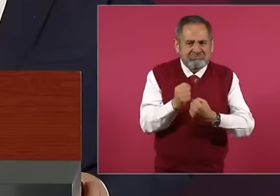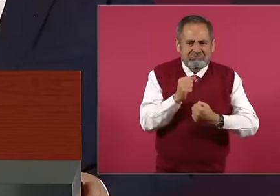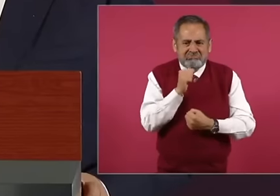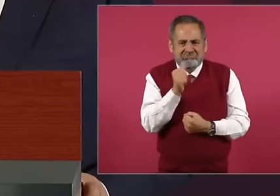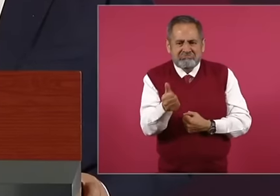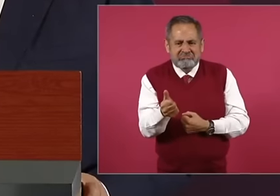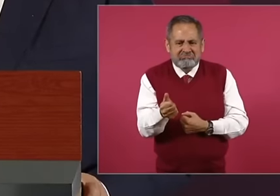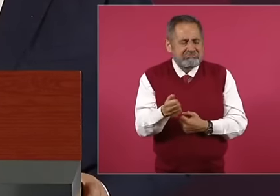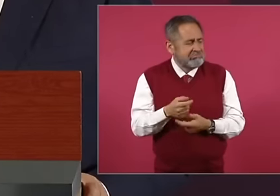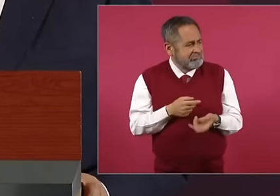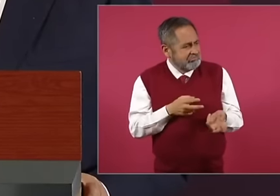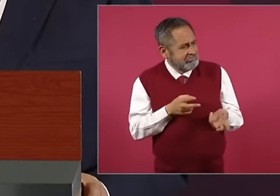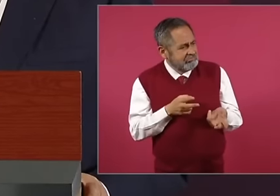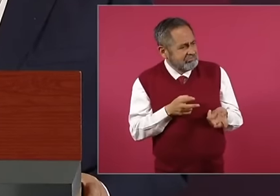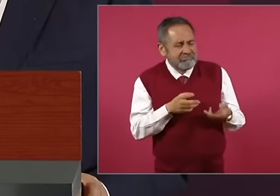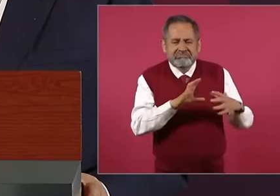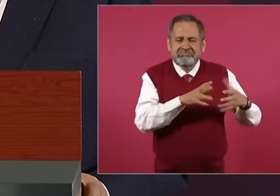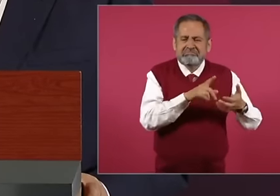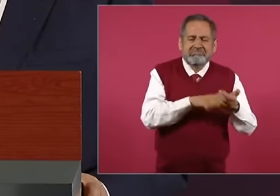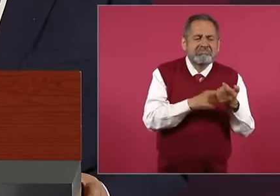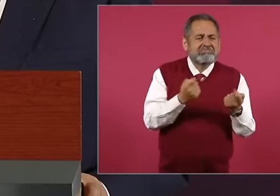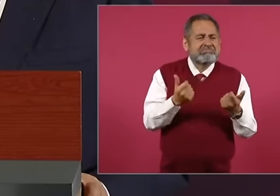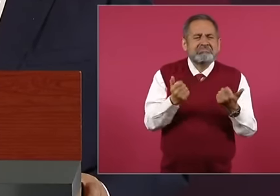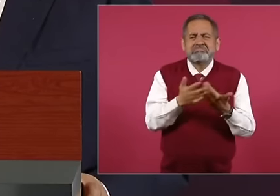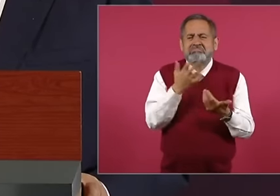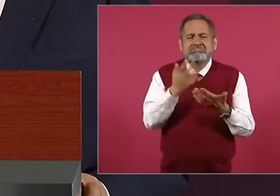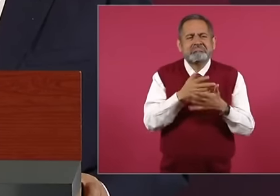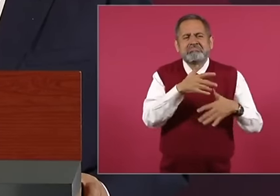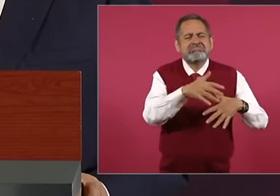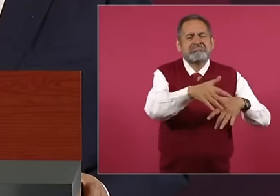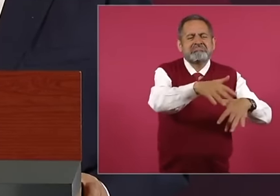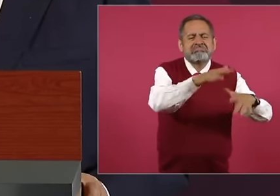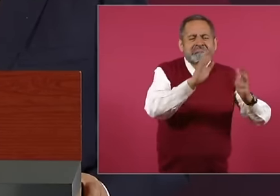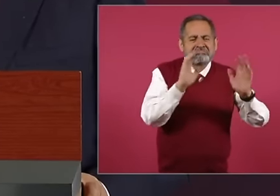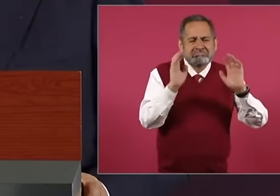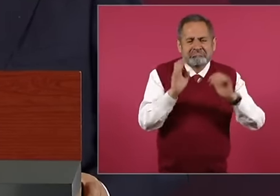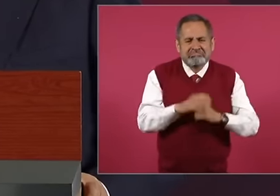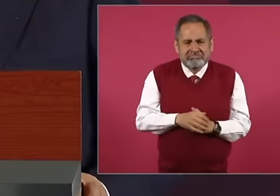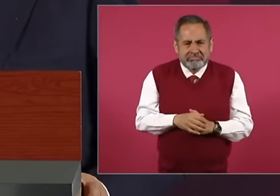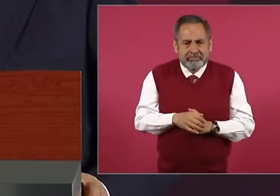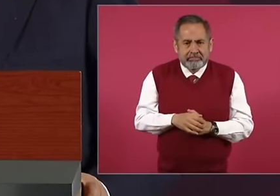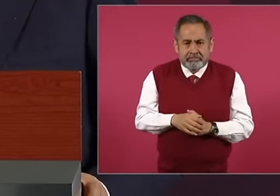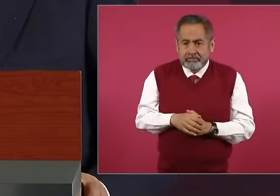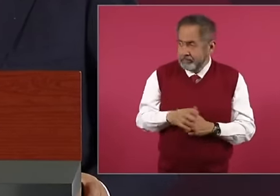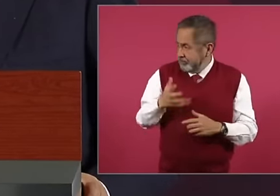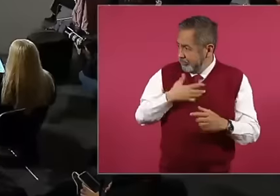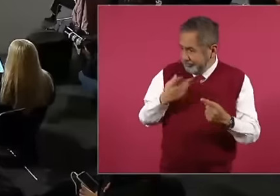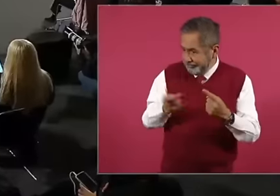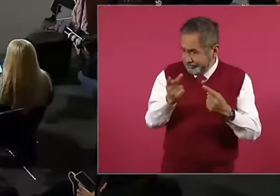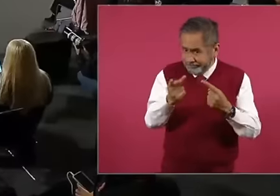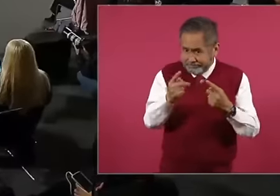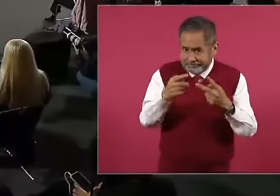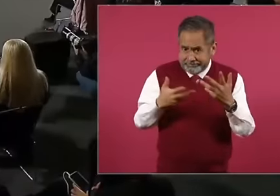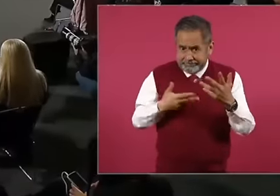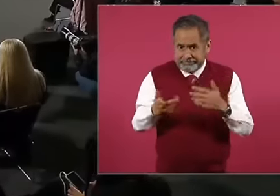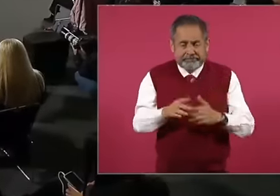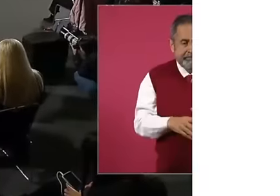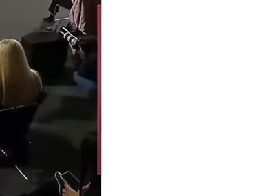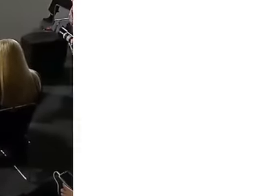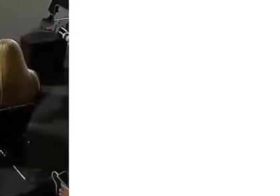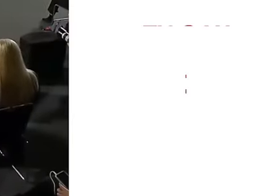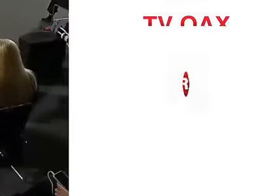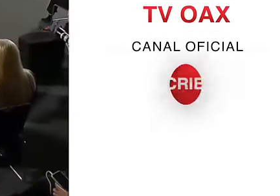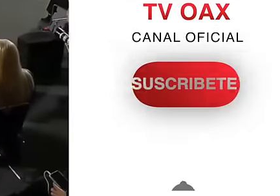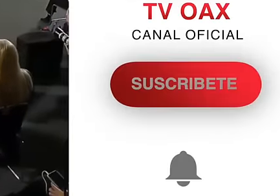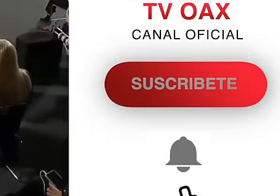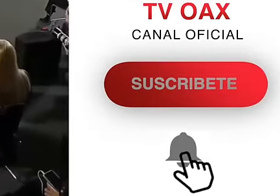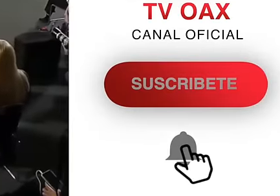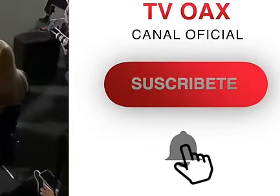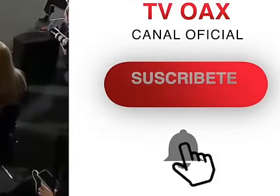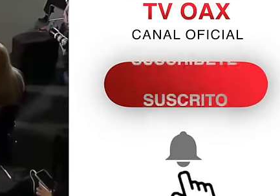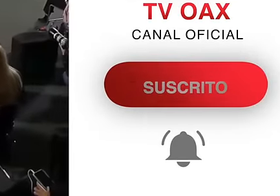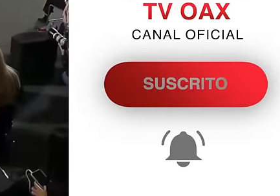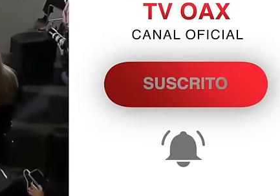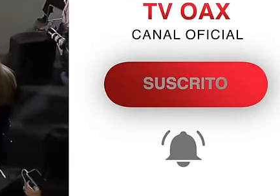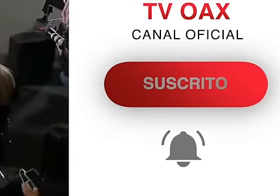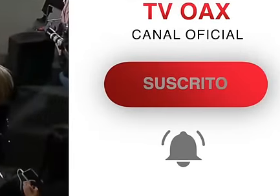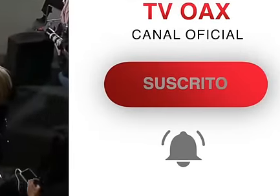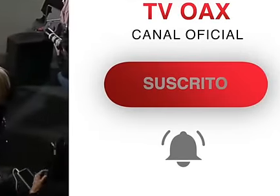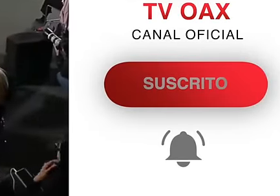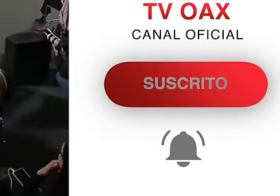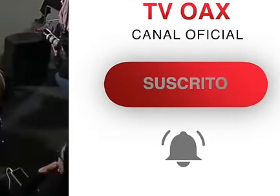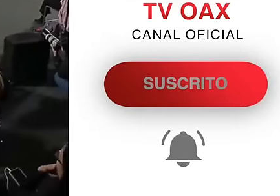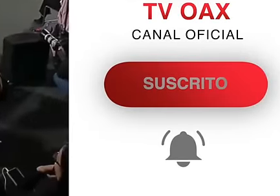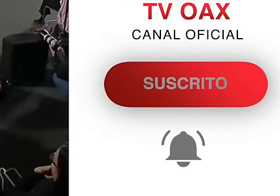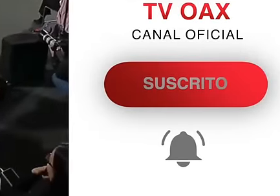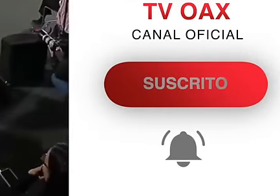conservative demonstration has been greatly reduced, they have the questions. Yes, let's see. Play it to see if they can see what they are asking for.